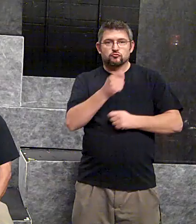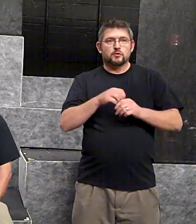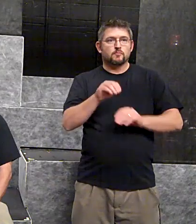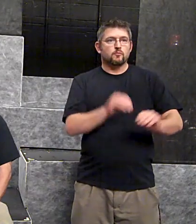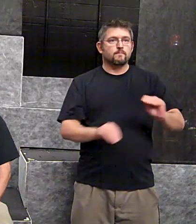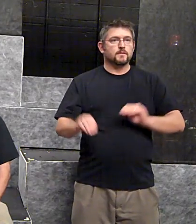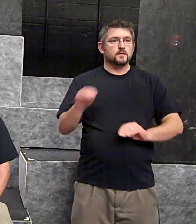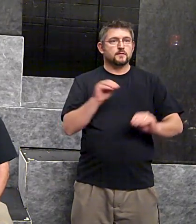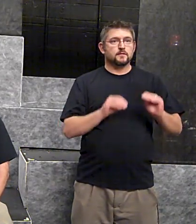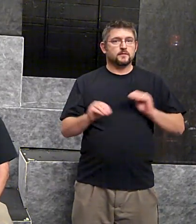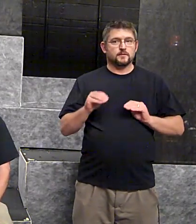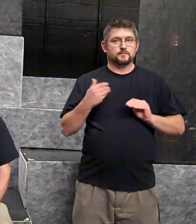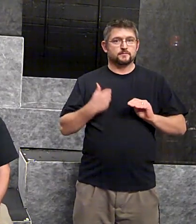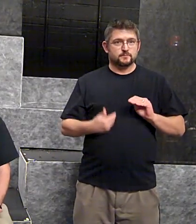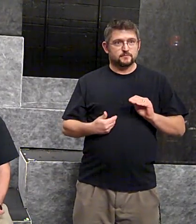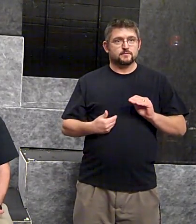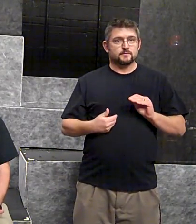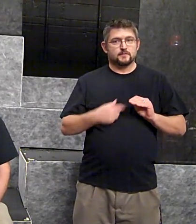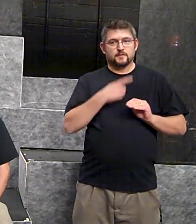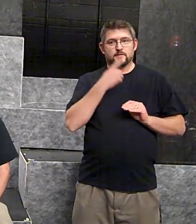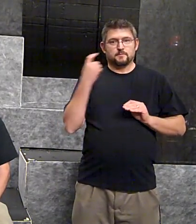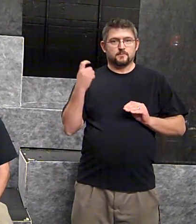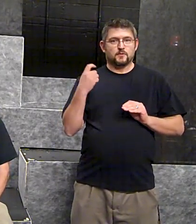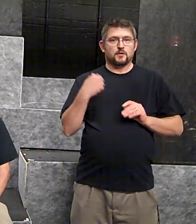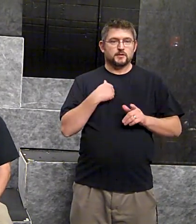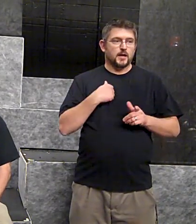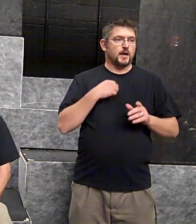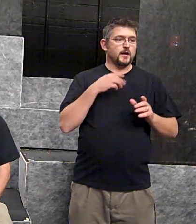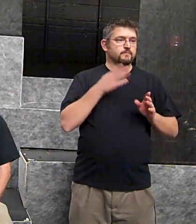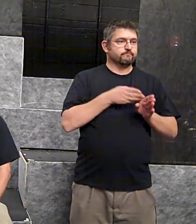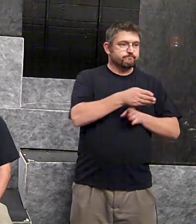than some because I come from a dance and choreography background